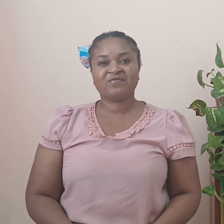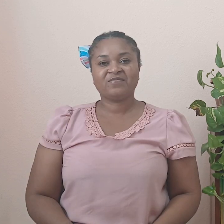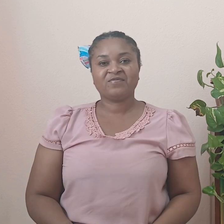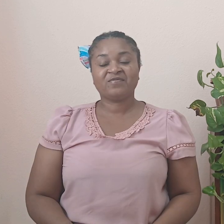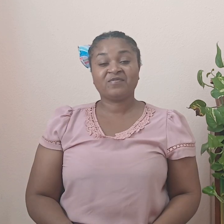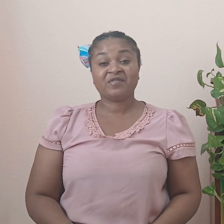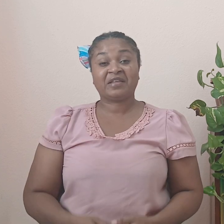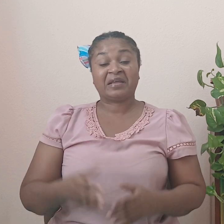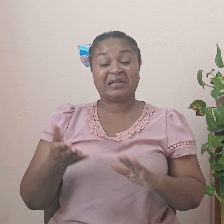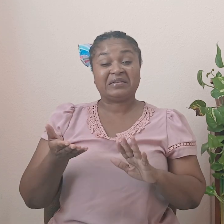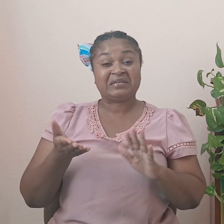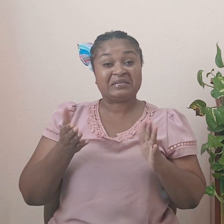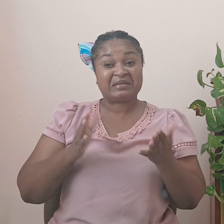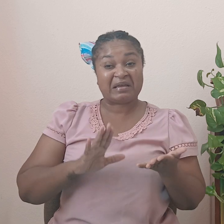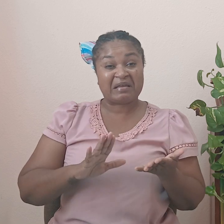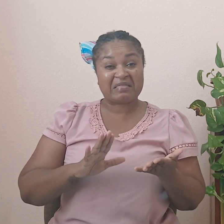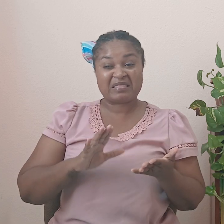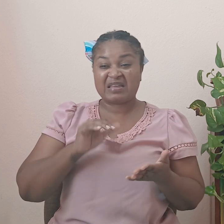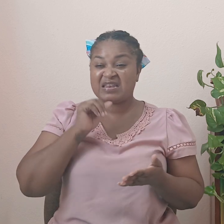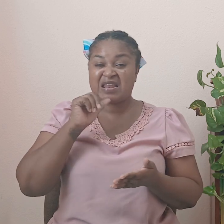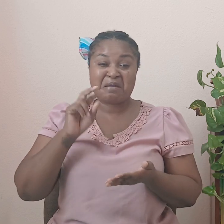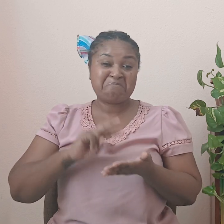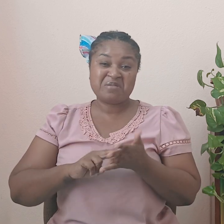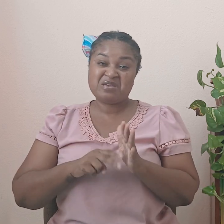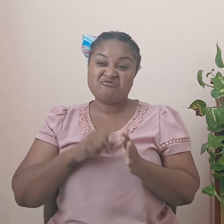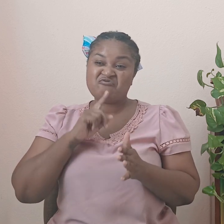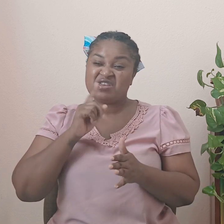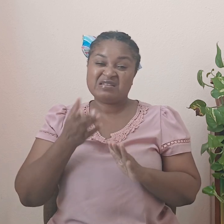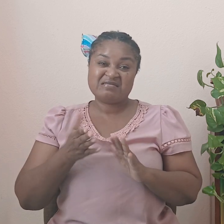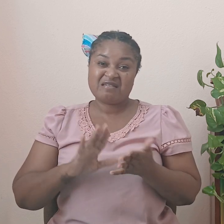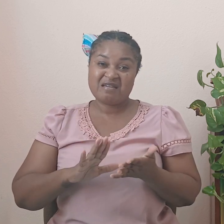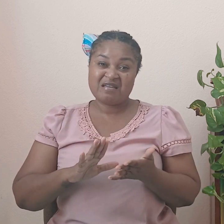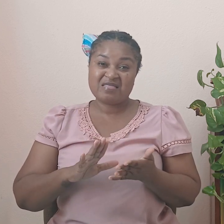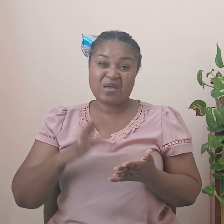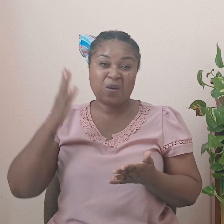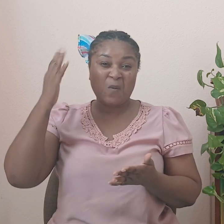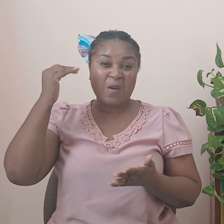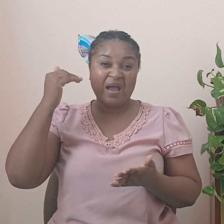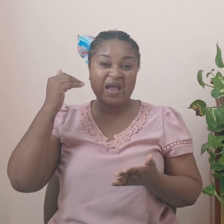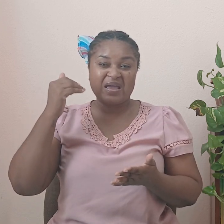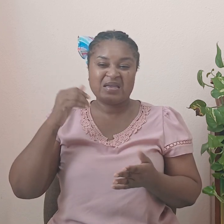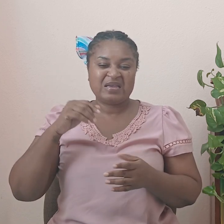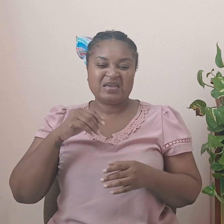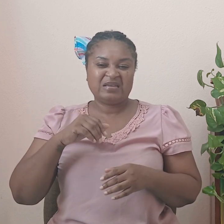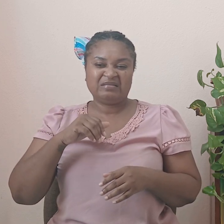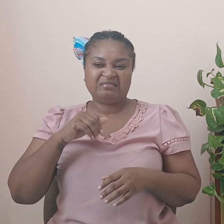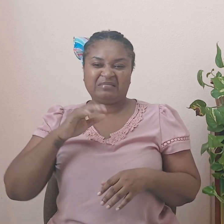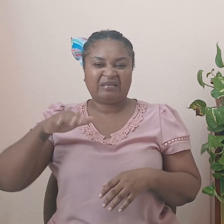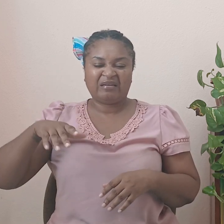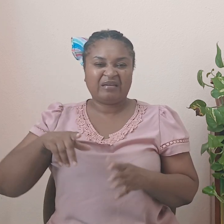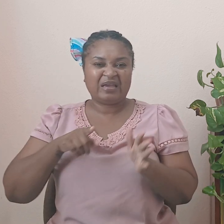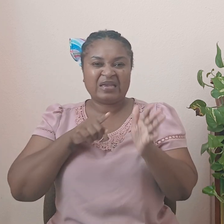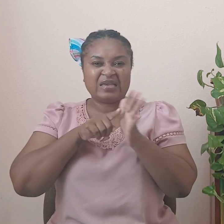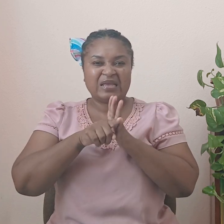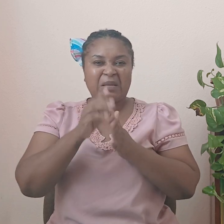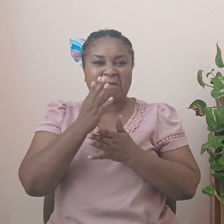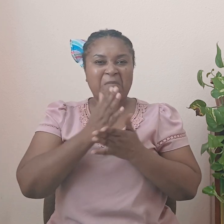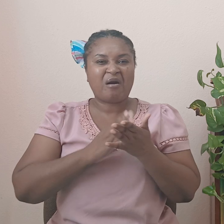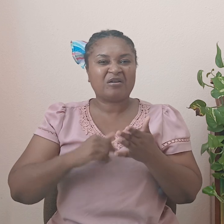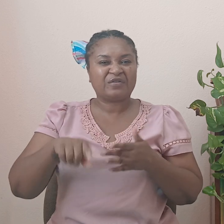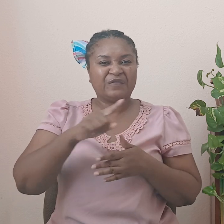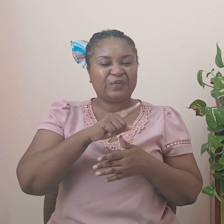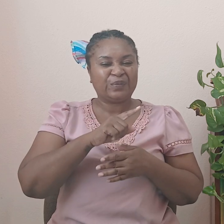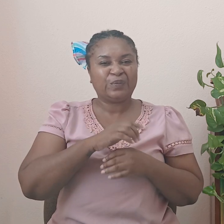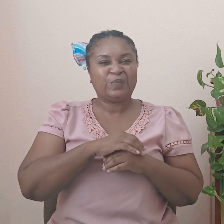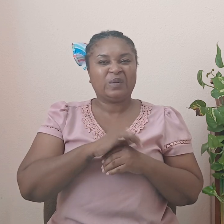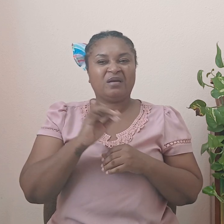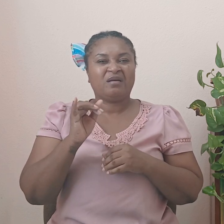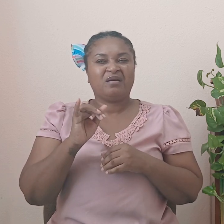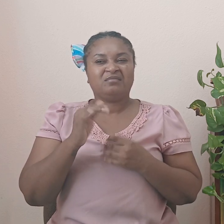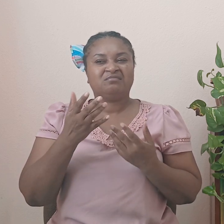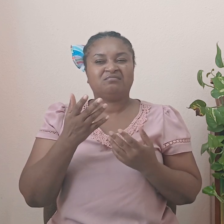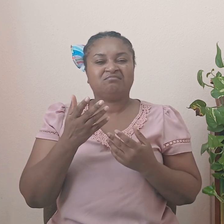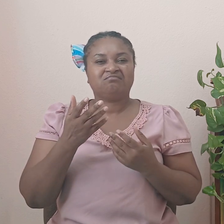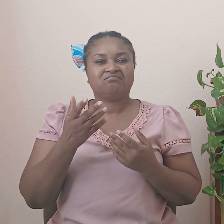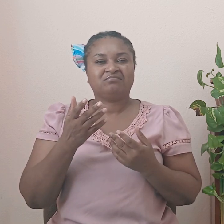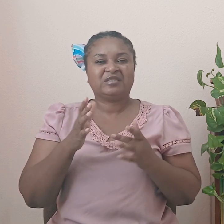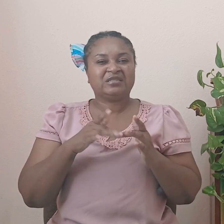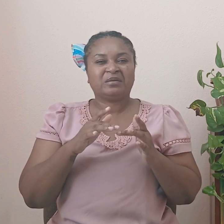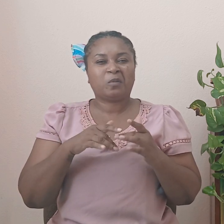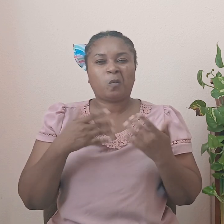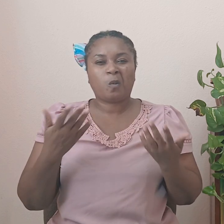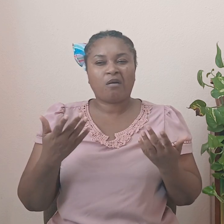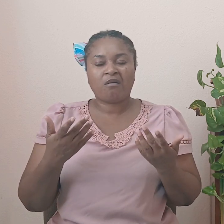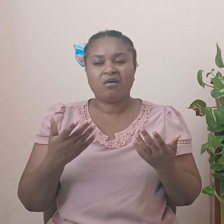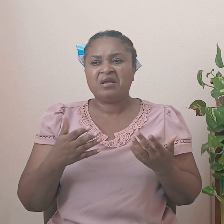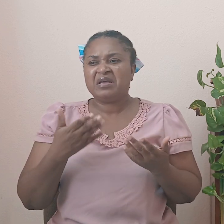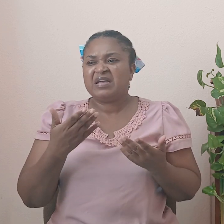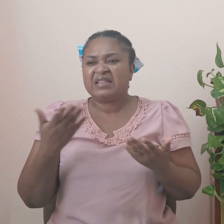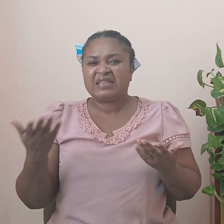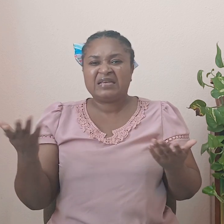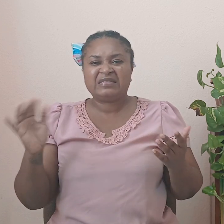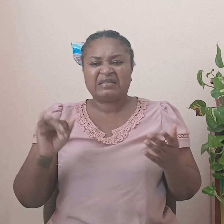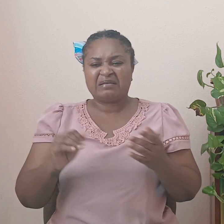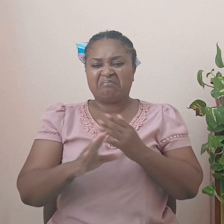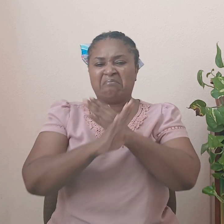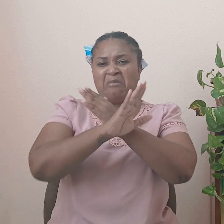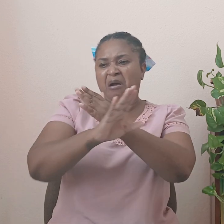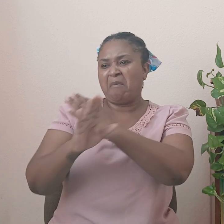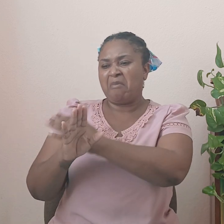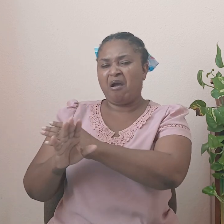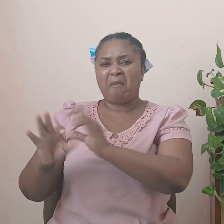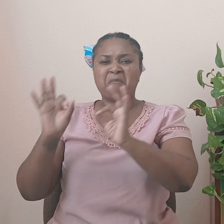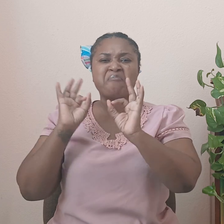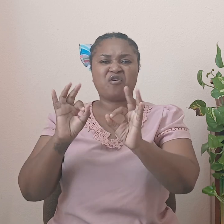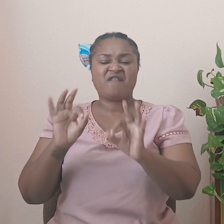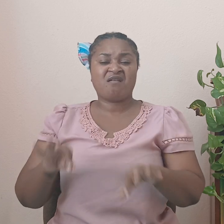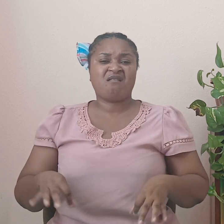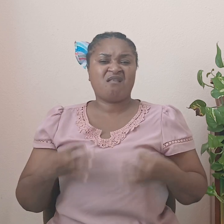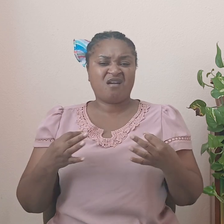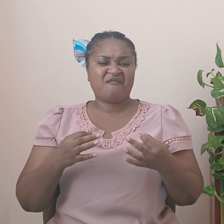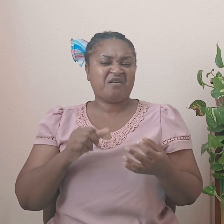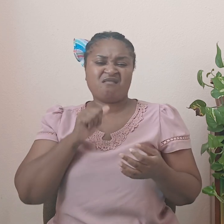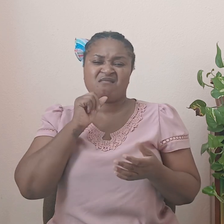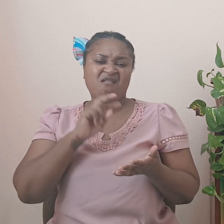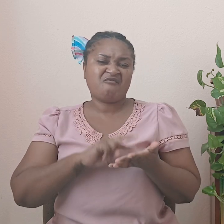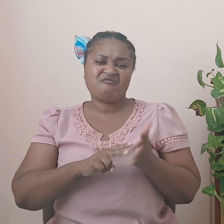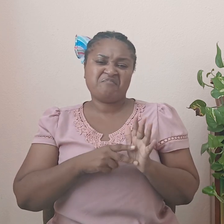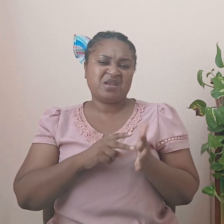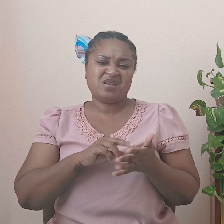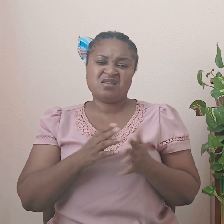Death is not death, if it kills no part of us, except that which hindered us from perfect life.